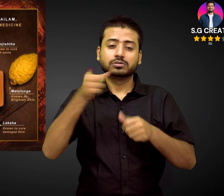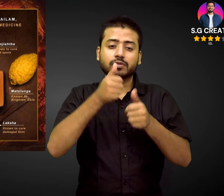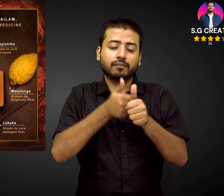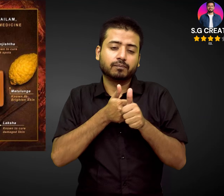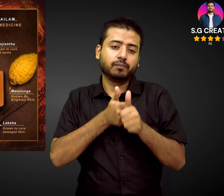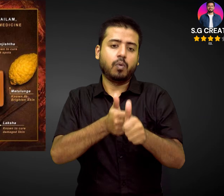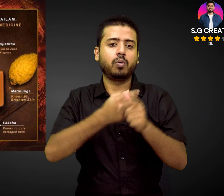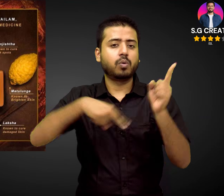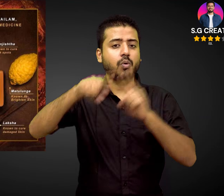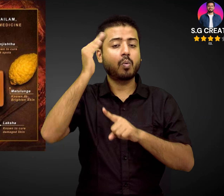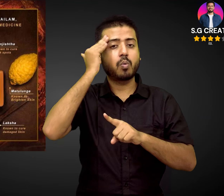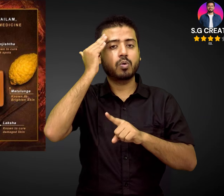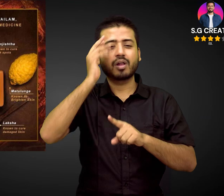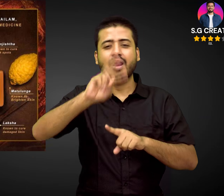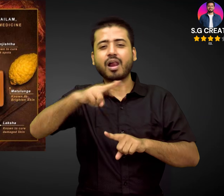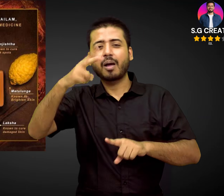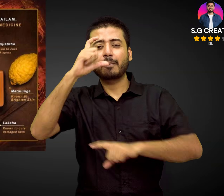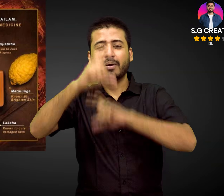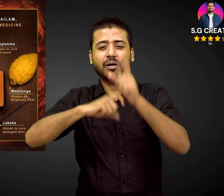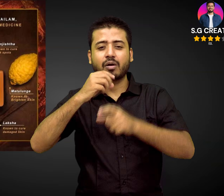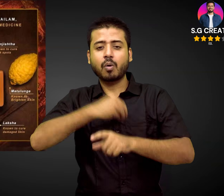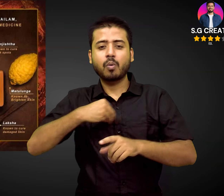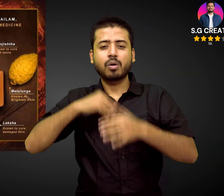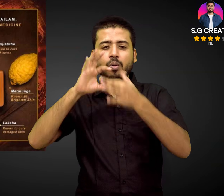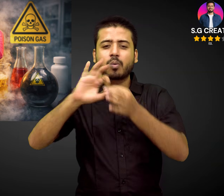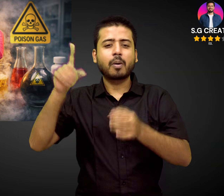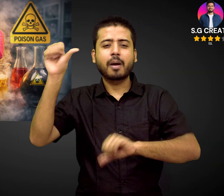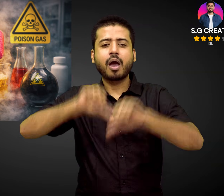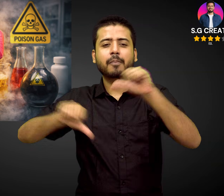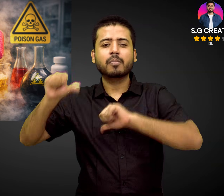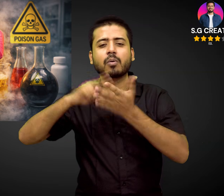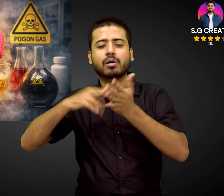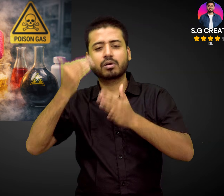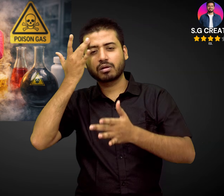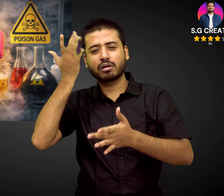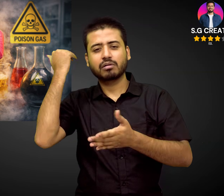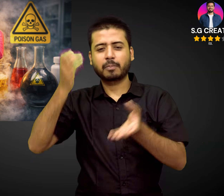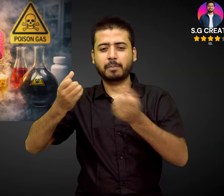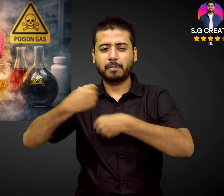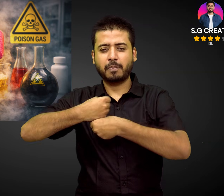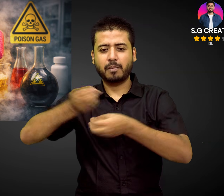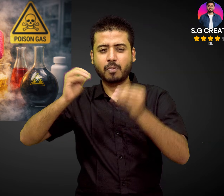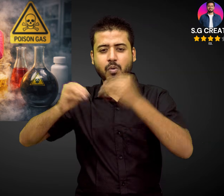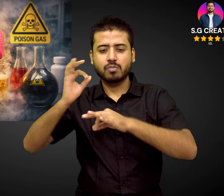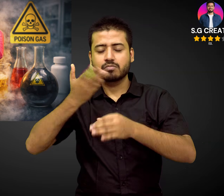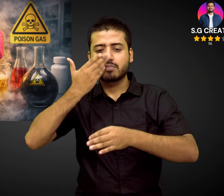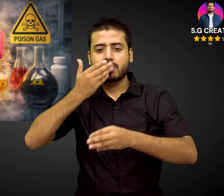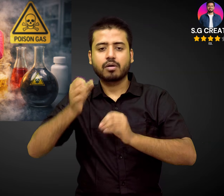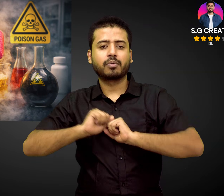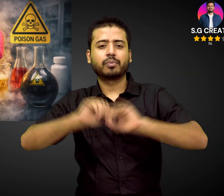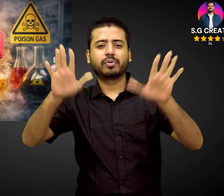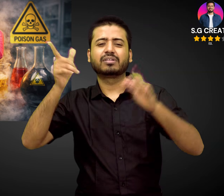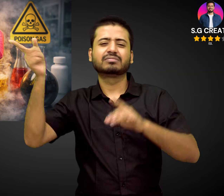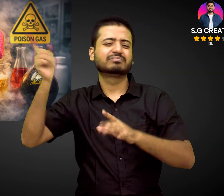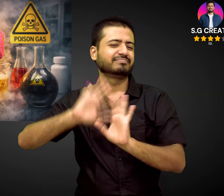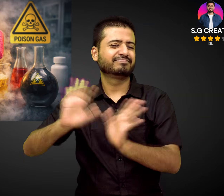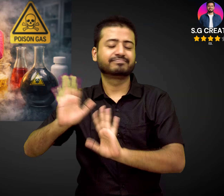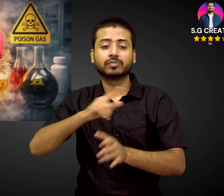roughly 5.0 to 5.5. Washing with highly alkaline true soap strips this protective lipid layer